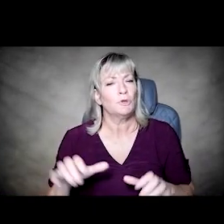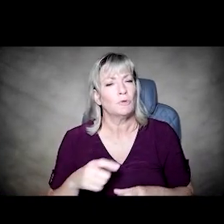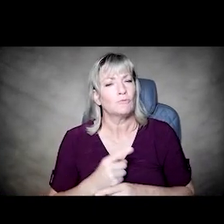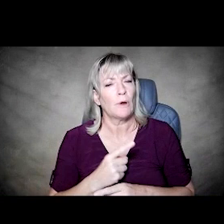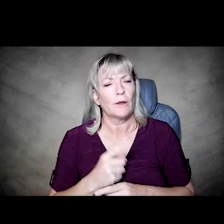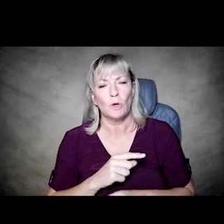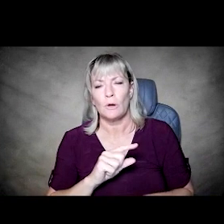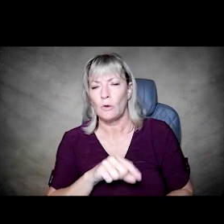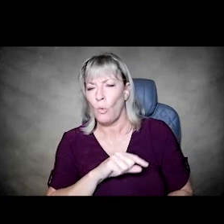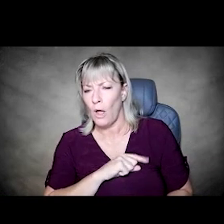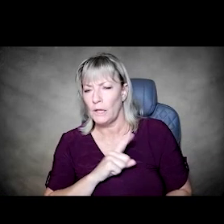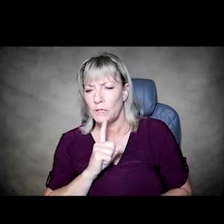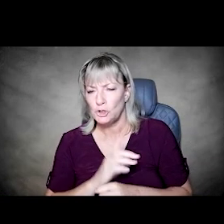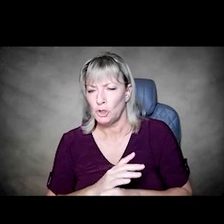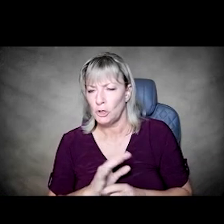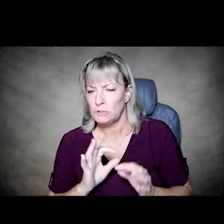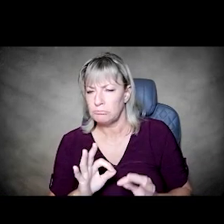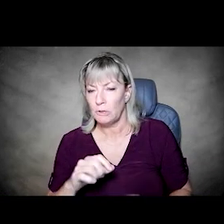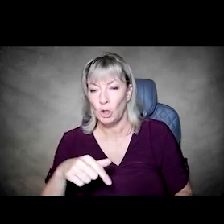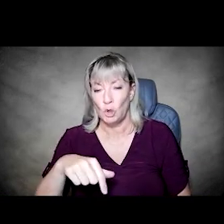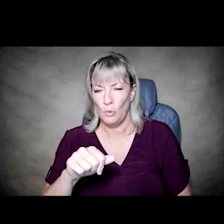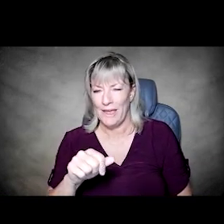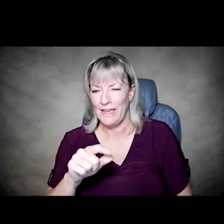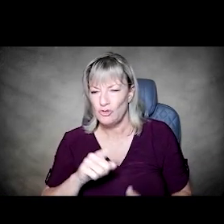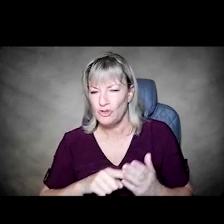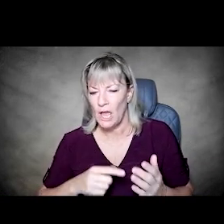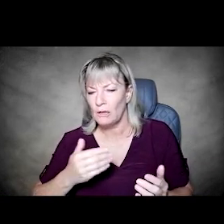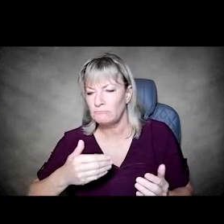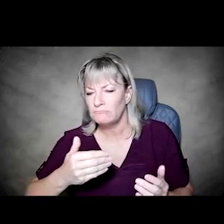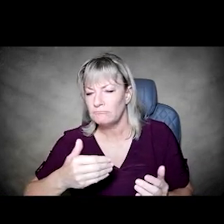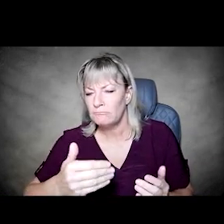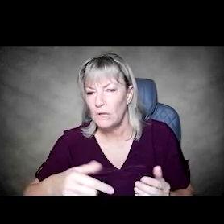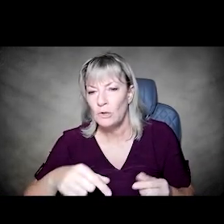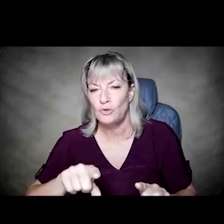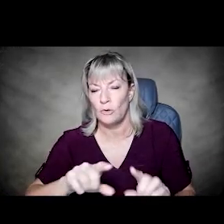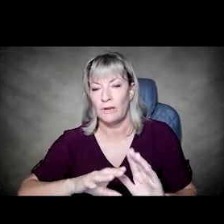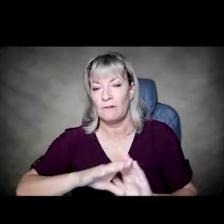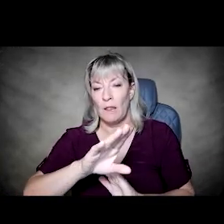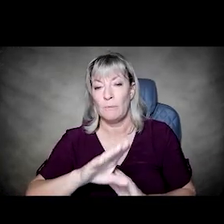assurance or QA checks through the course of website development but be sure to schedule